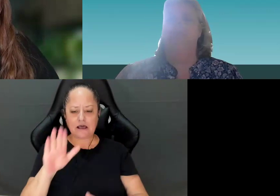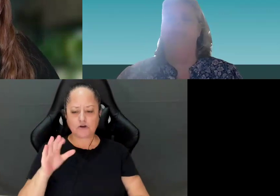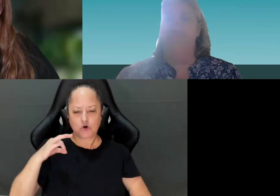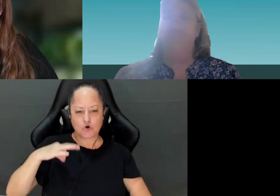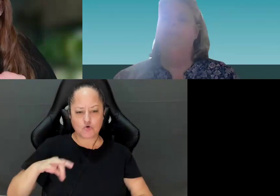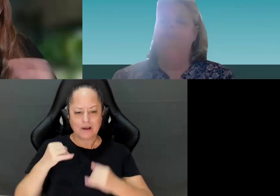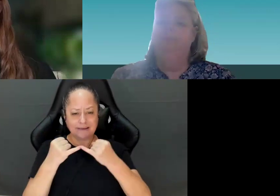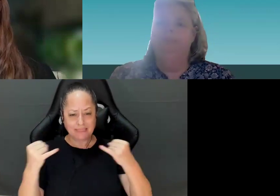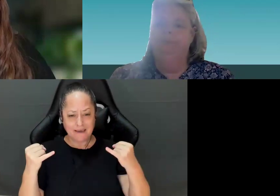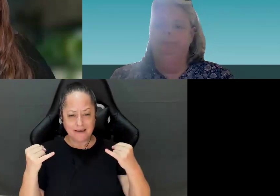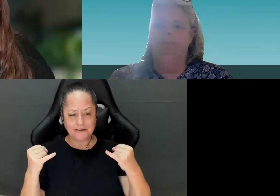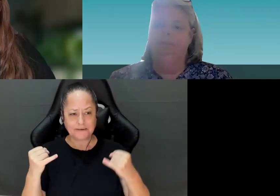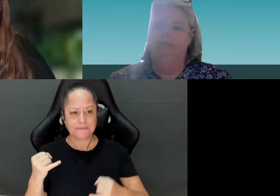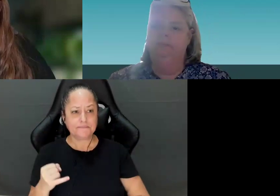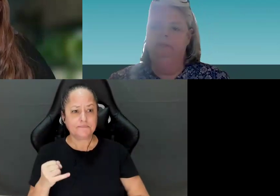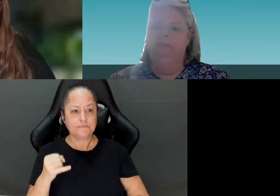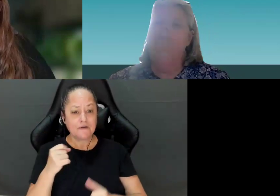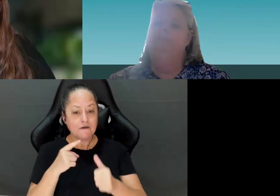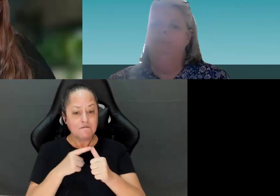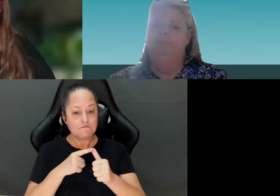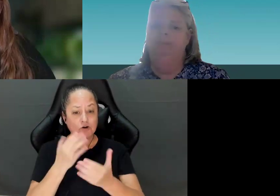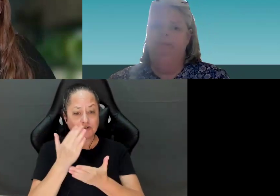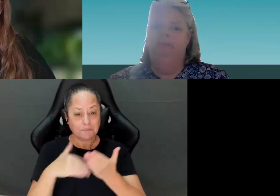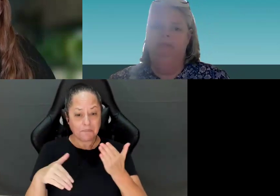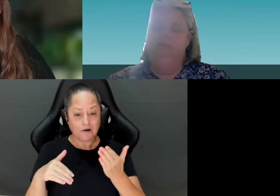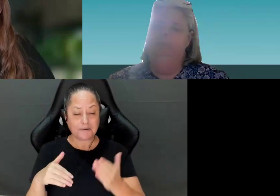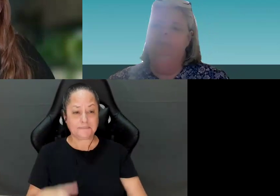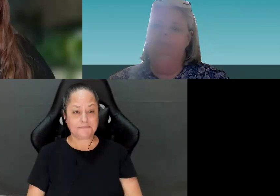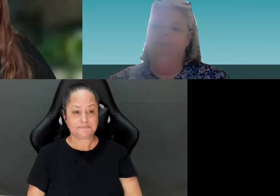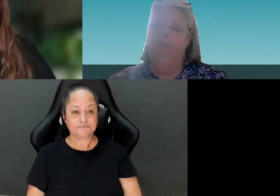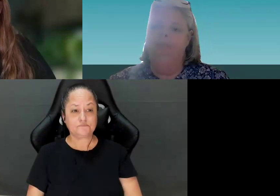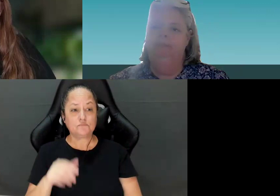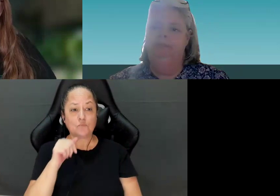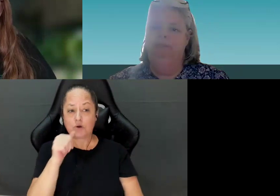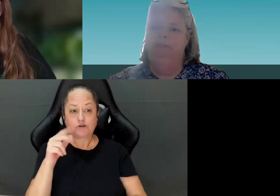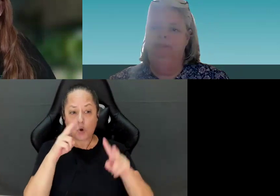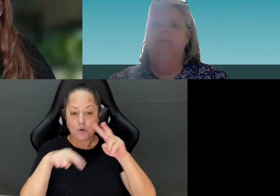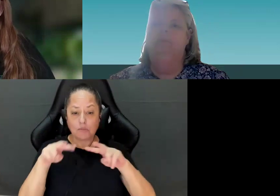So in the first part, first, we don't look at credit.